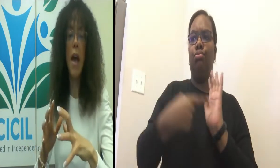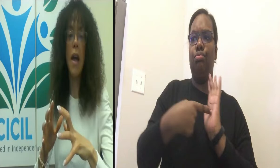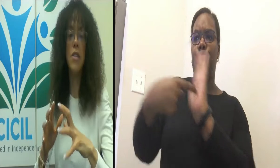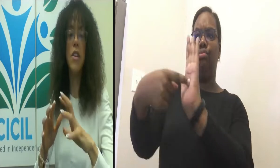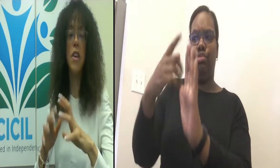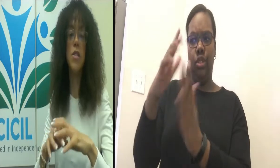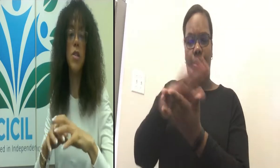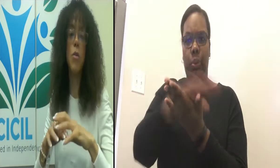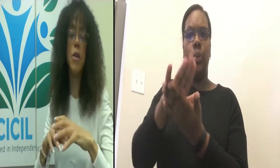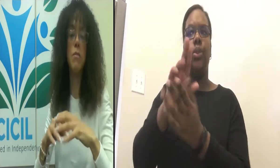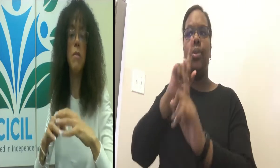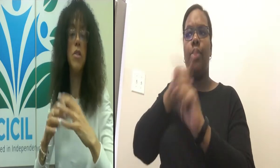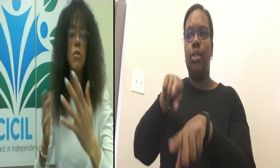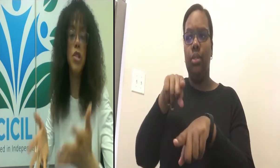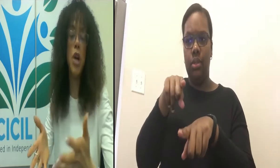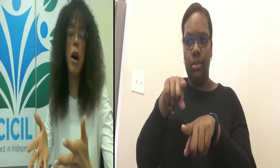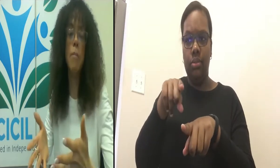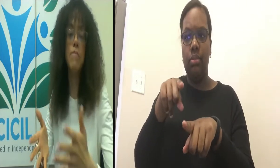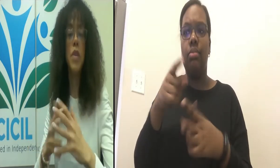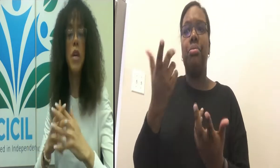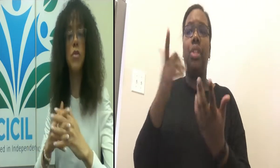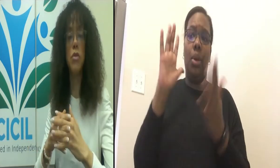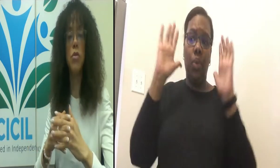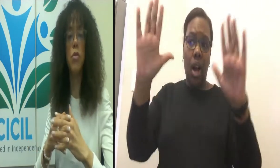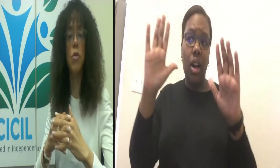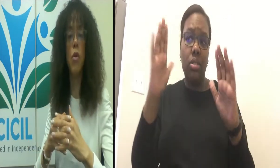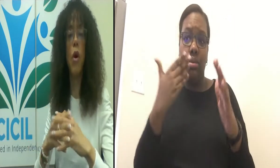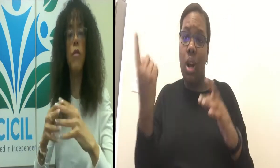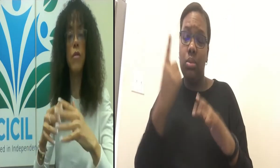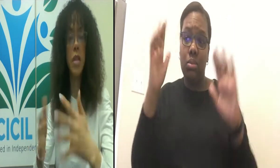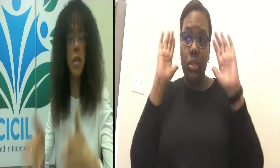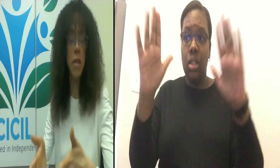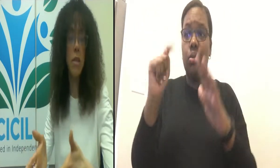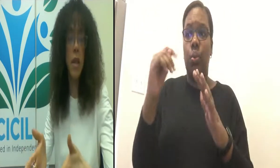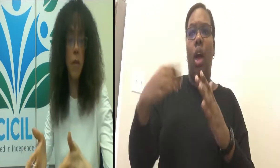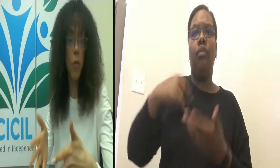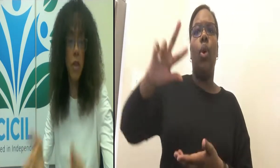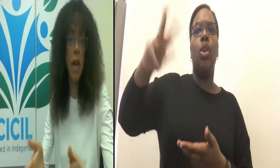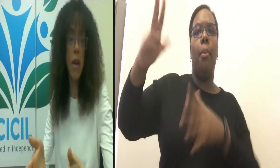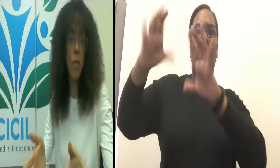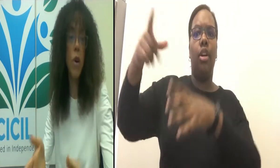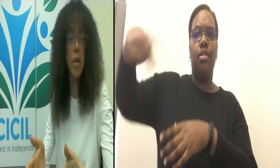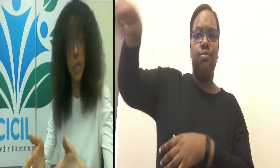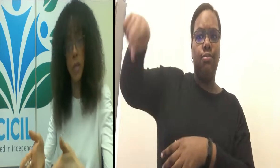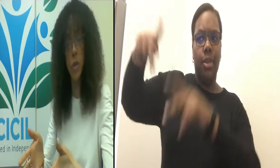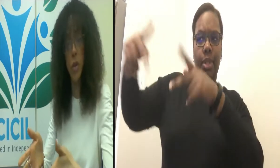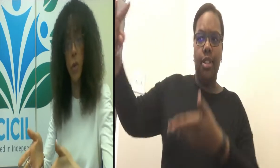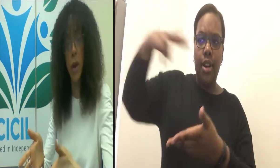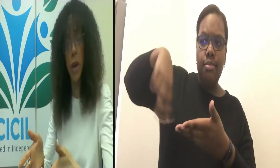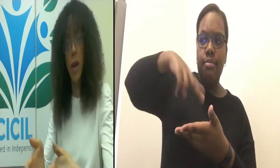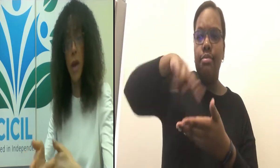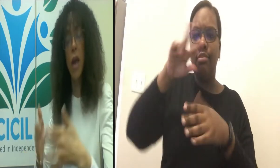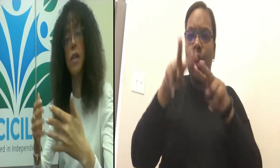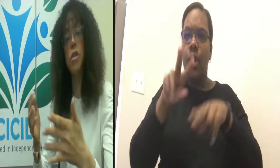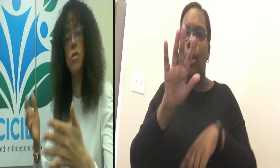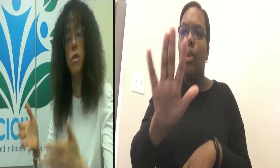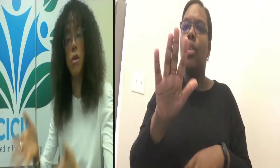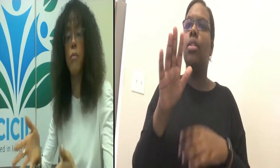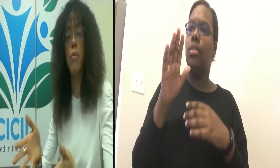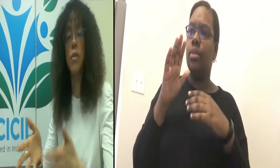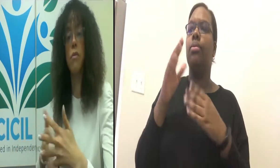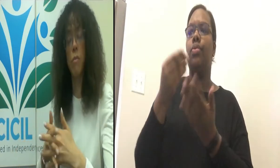doing that financial management for you and it's going to be your job to oversee